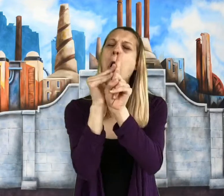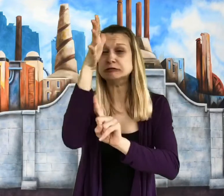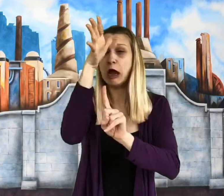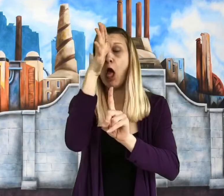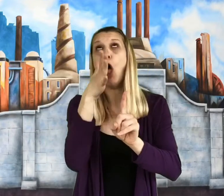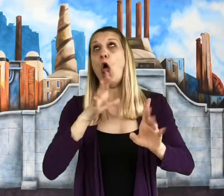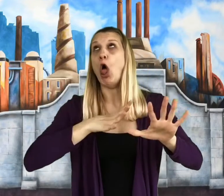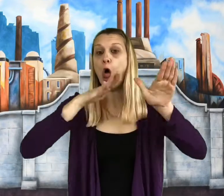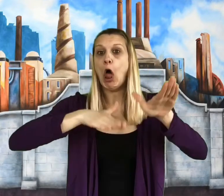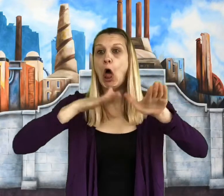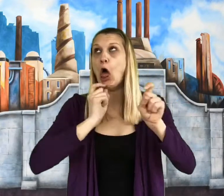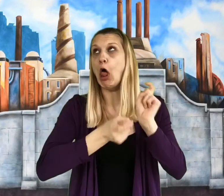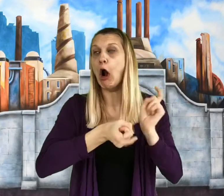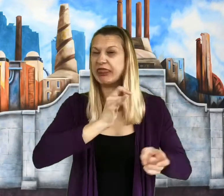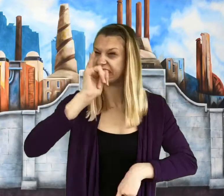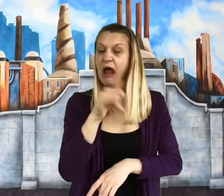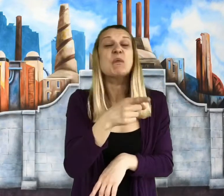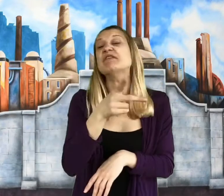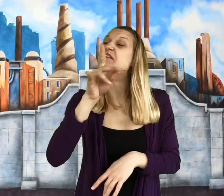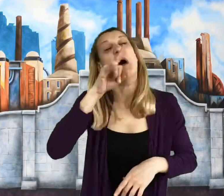Her father gives her anything she wants! Absolutely anything!